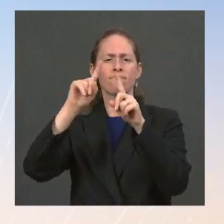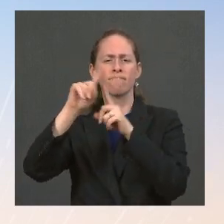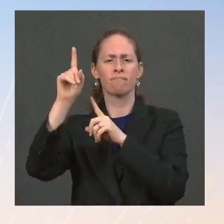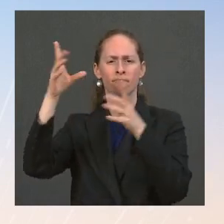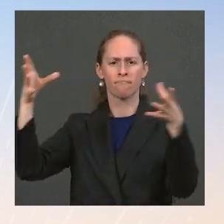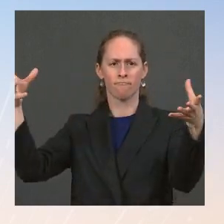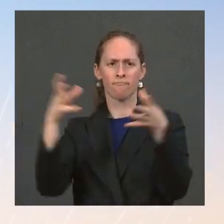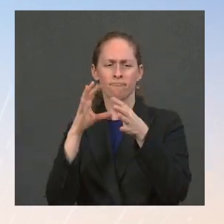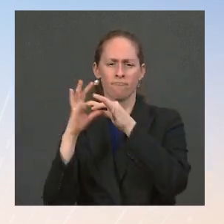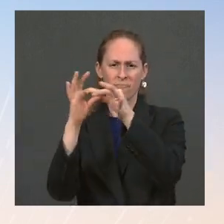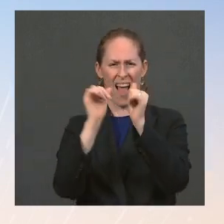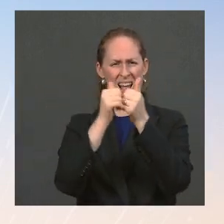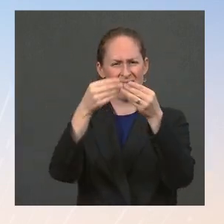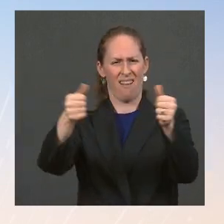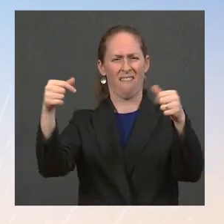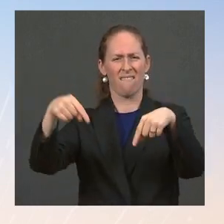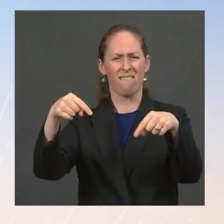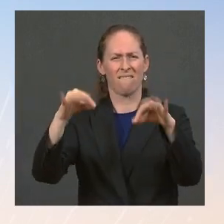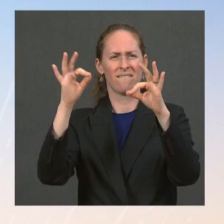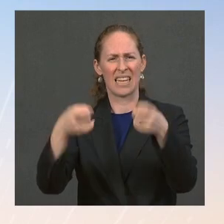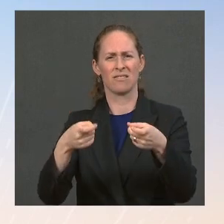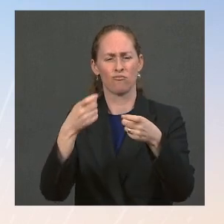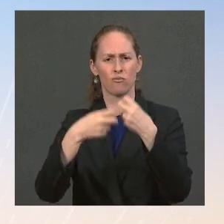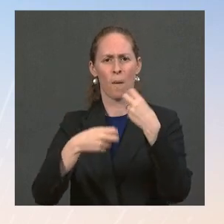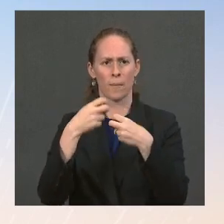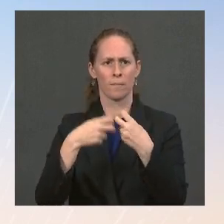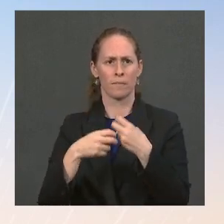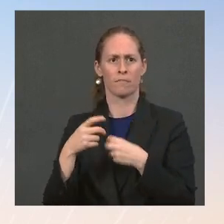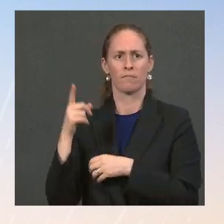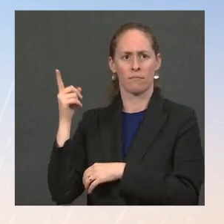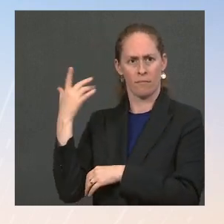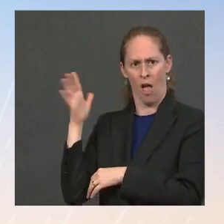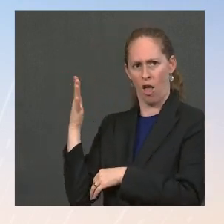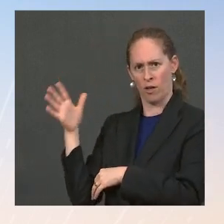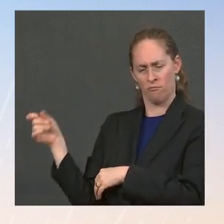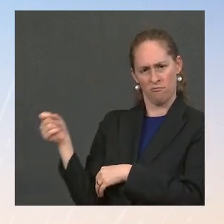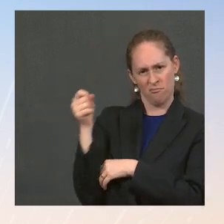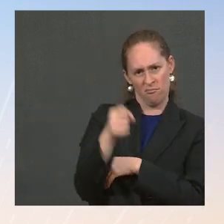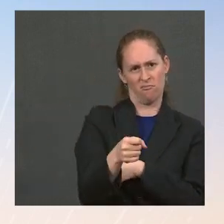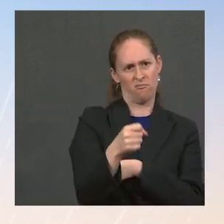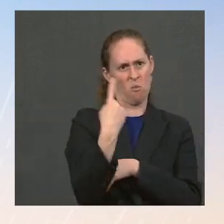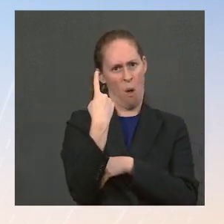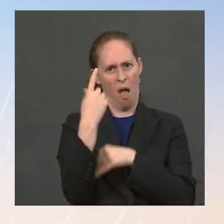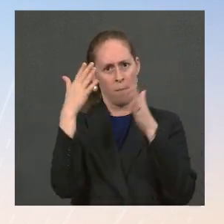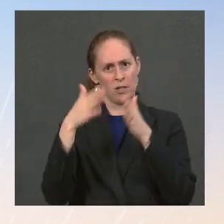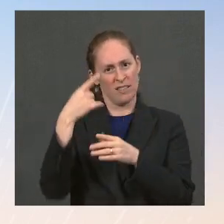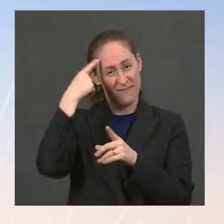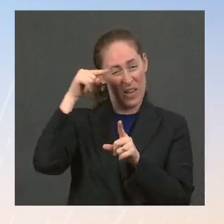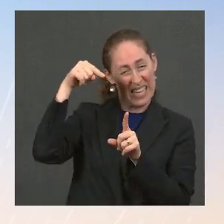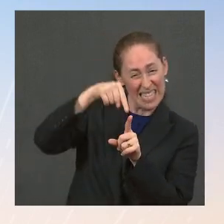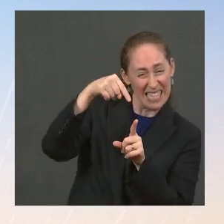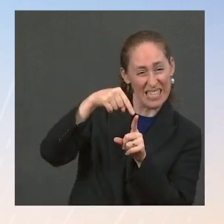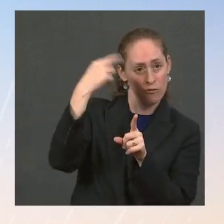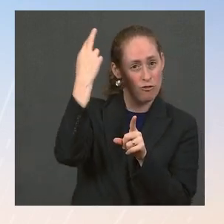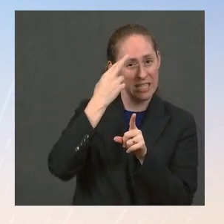The fact that he designated and -- and appointed someone at that level with a range of vast experience shows